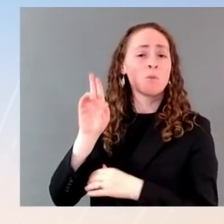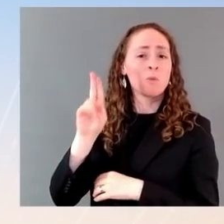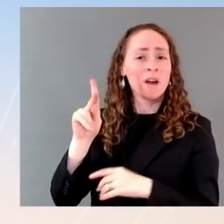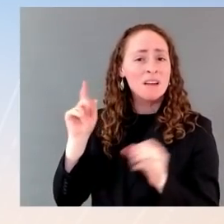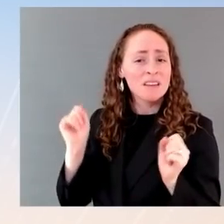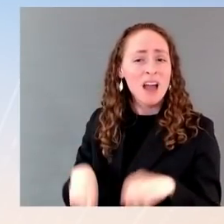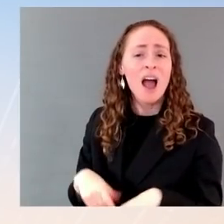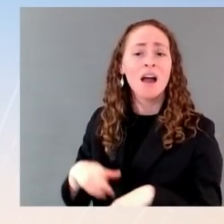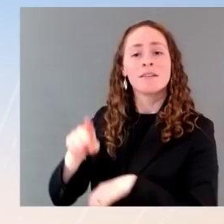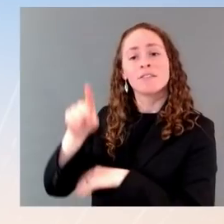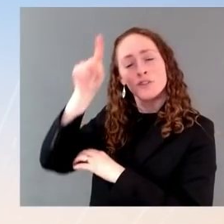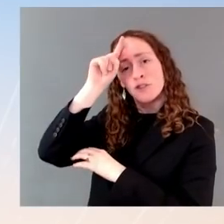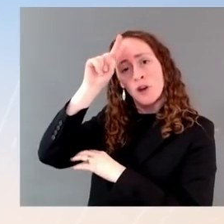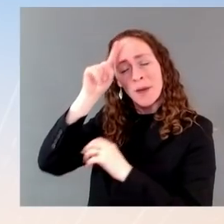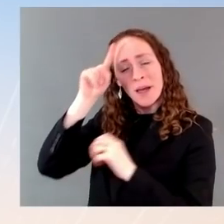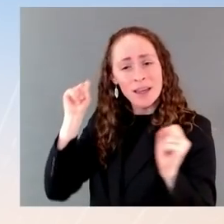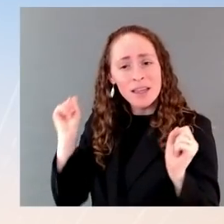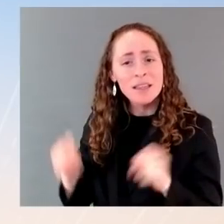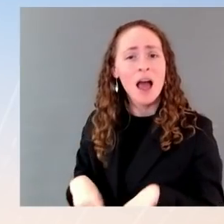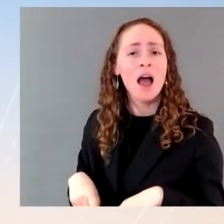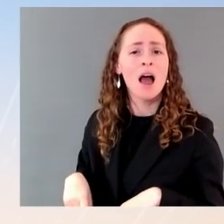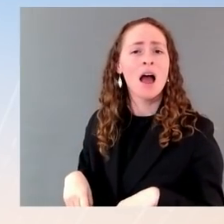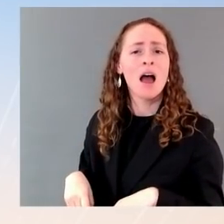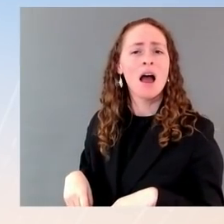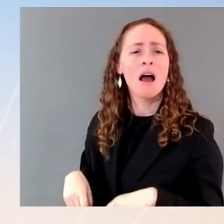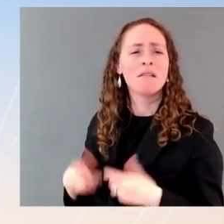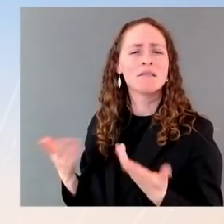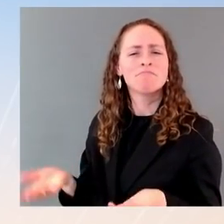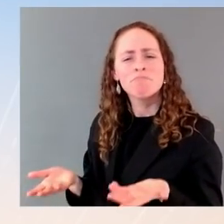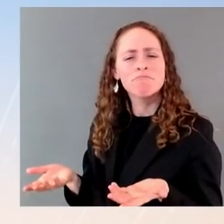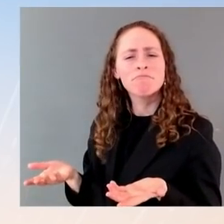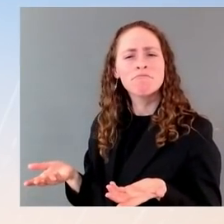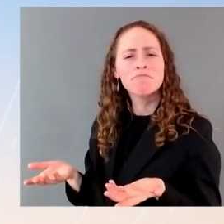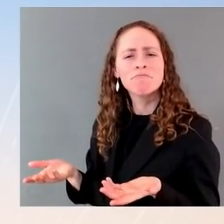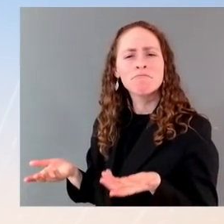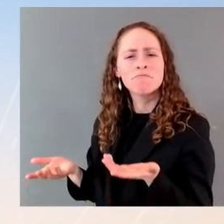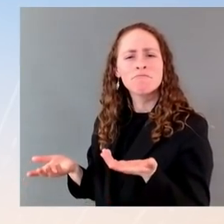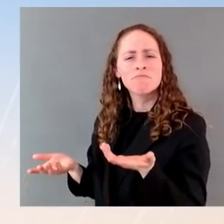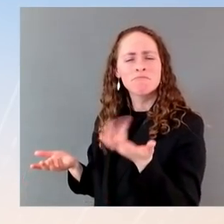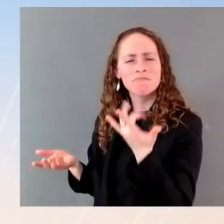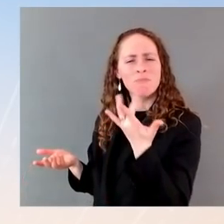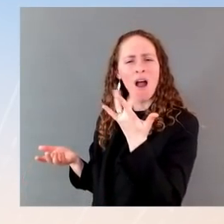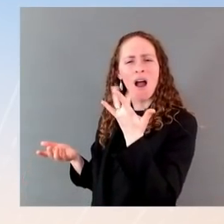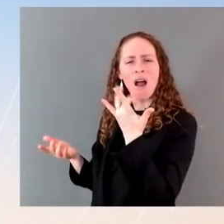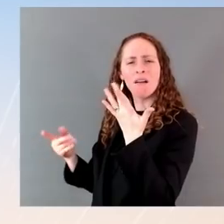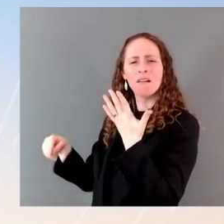doesn't think that sending tests -- COVID-19 tests to all Americans is a good strategy? Ms. Psaki: Well, let me --